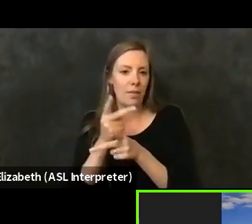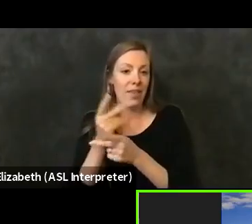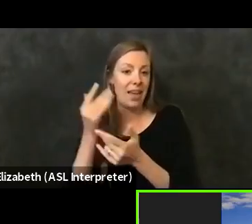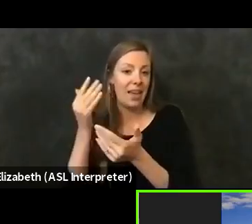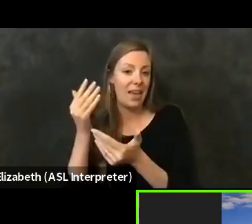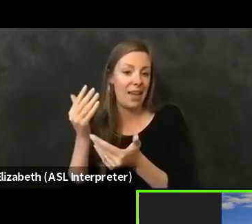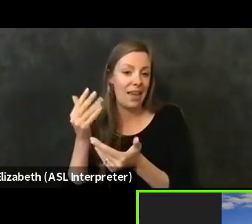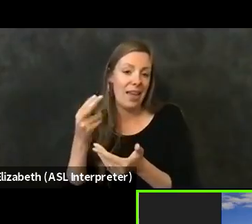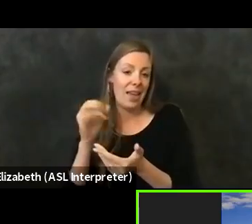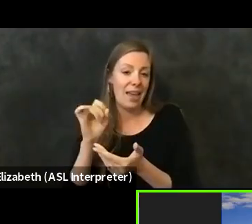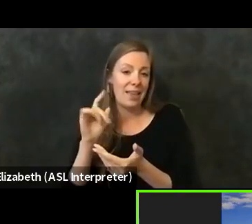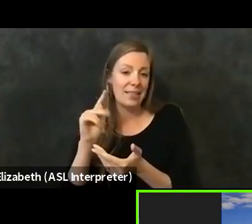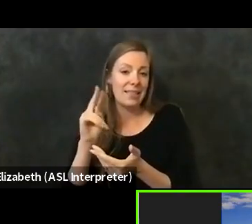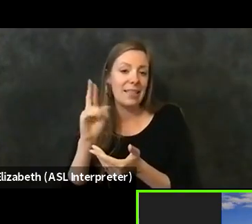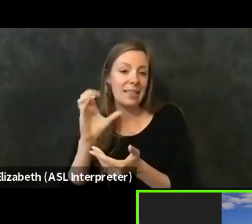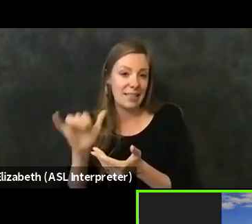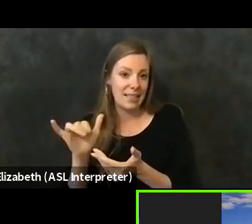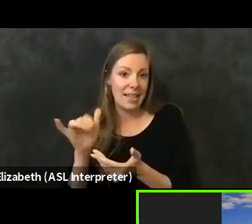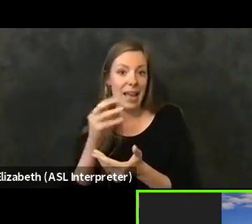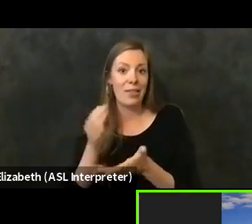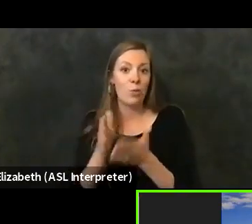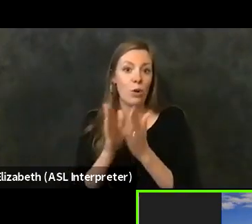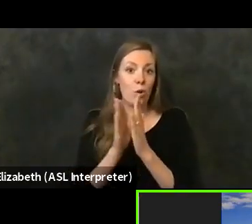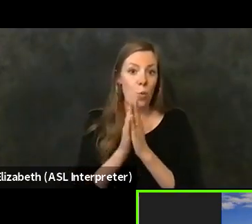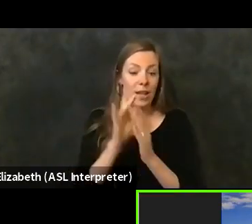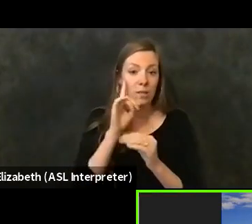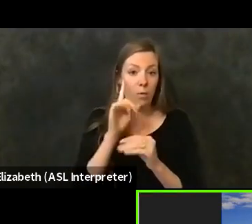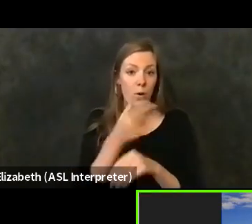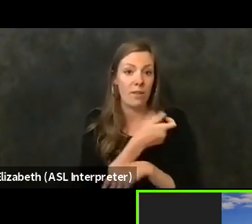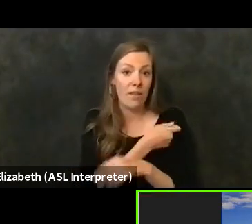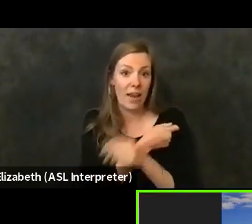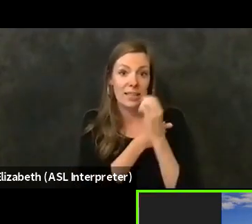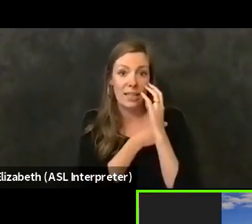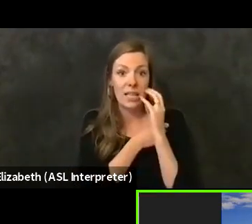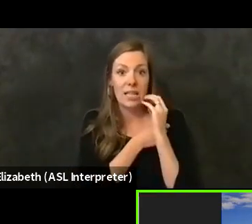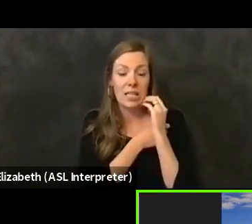And the the request to all of our community partners out there is to help us